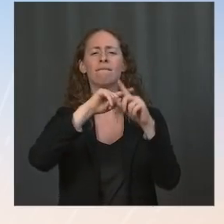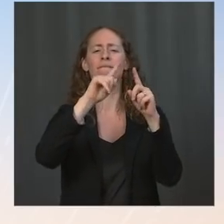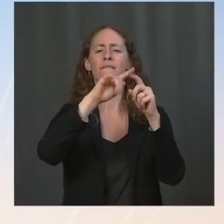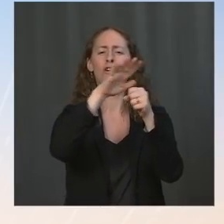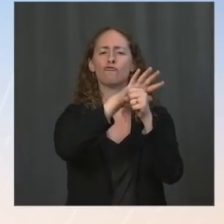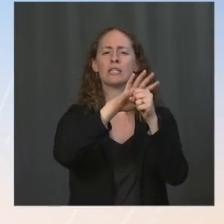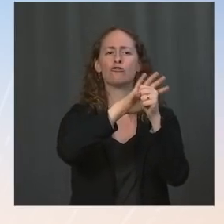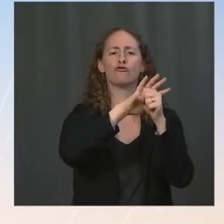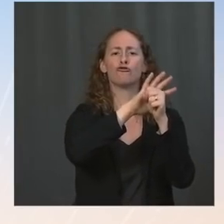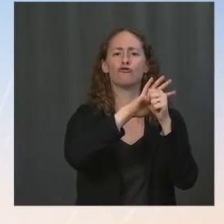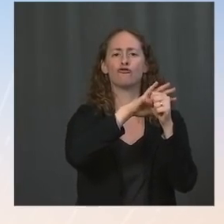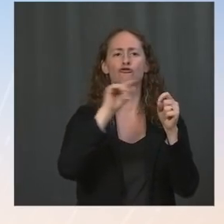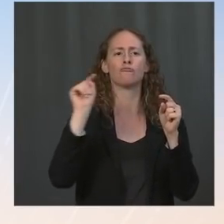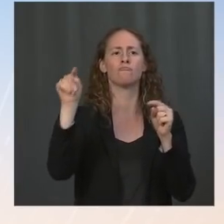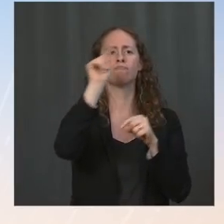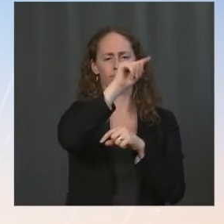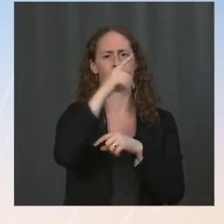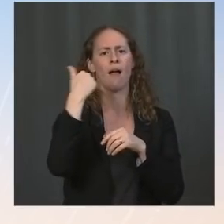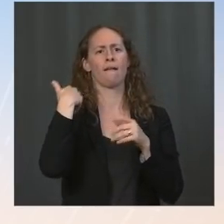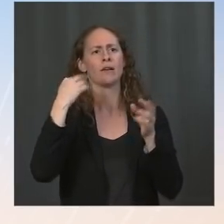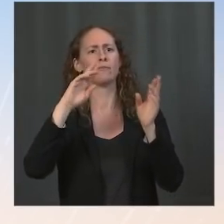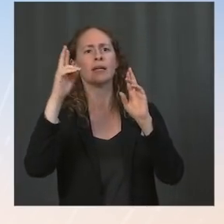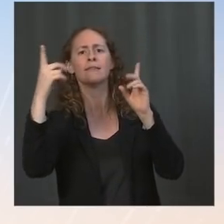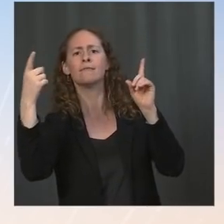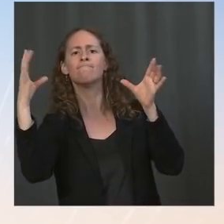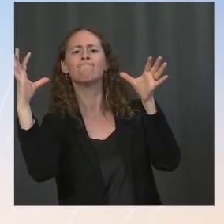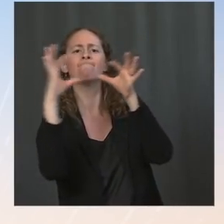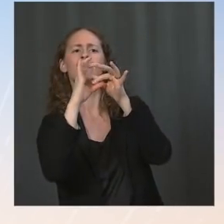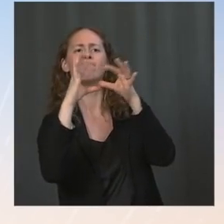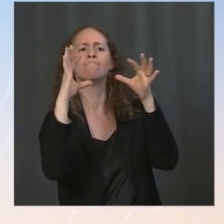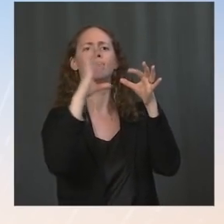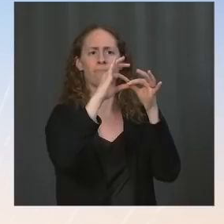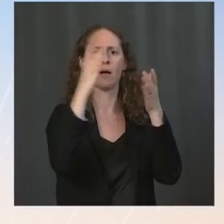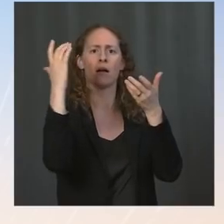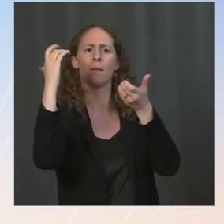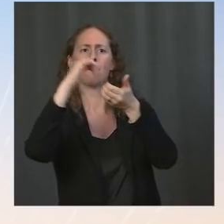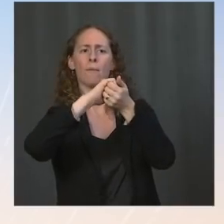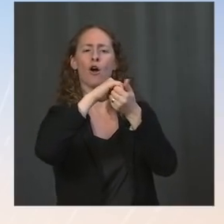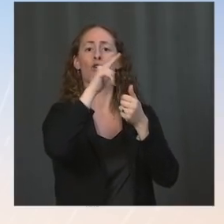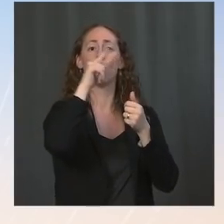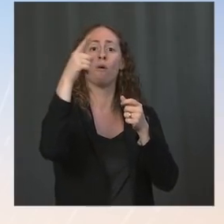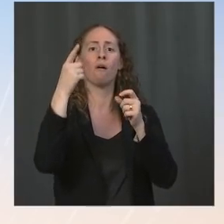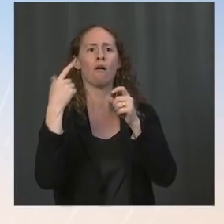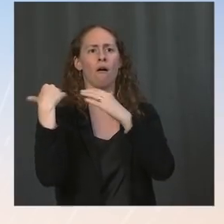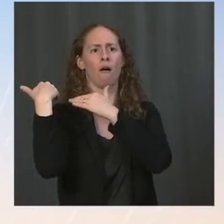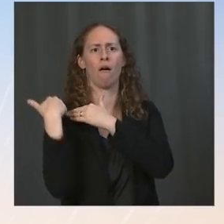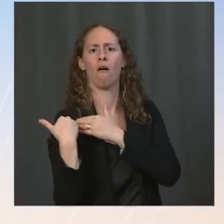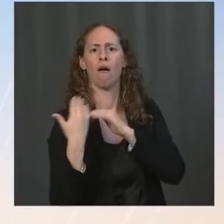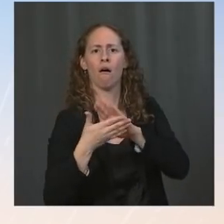in the region about how to keep those up and operational. We need to reopen or figure out how to work with our partners